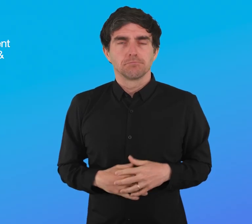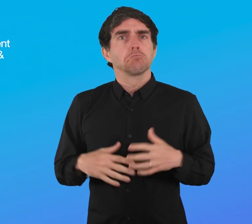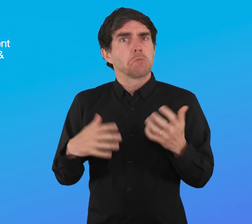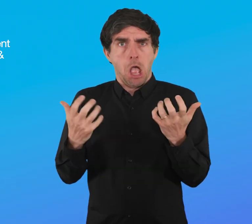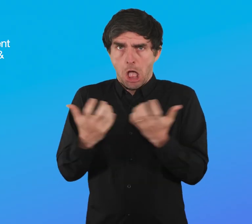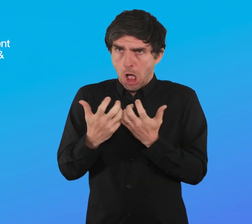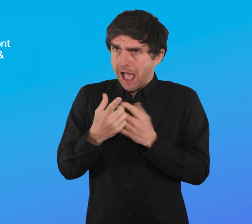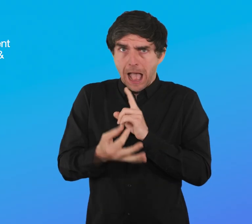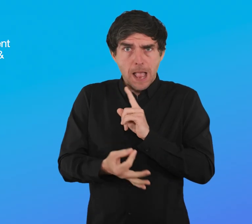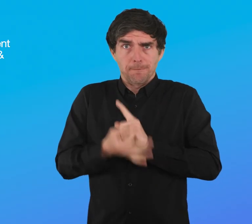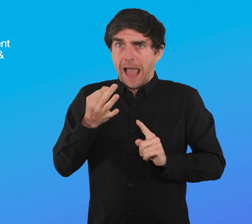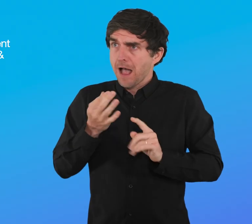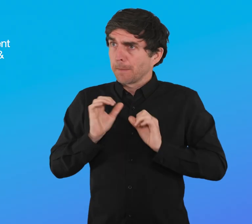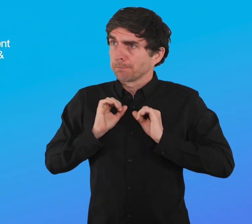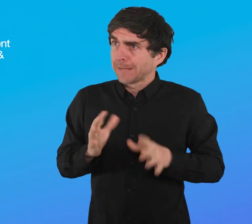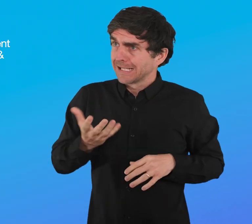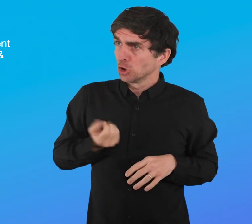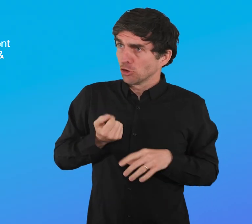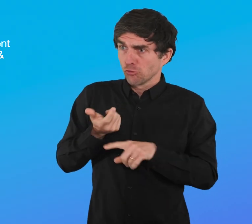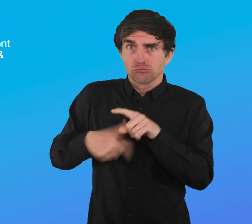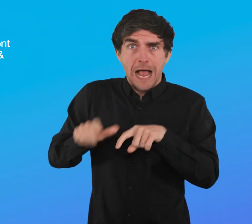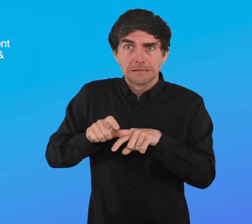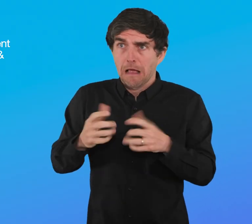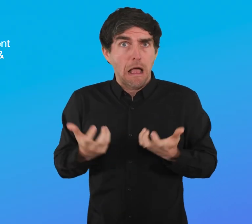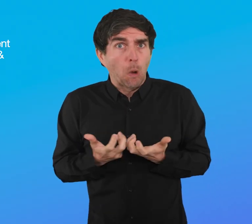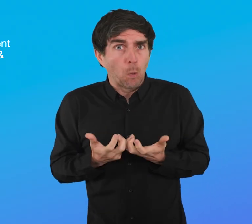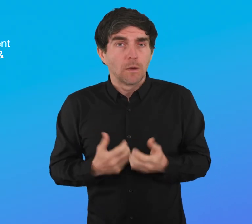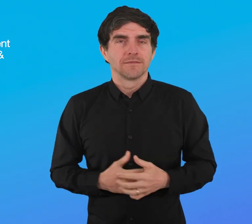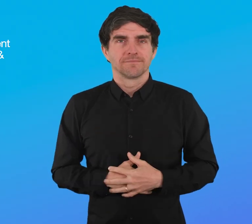How to apply for Pension Credit